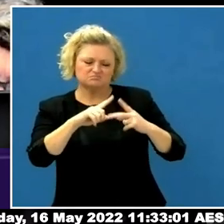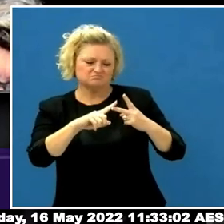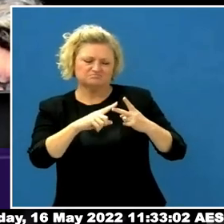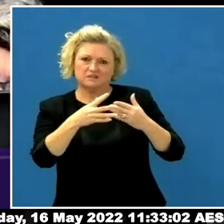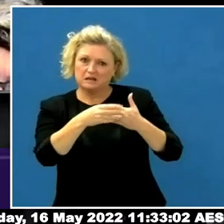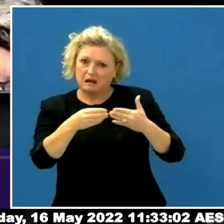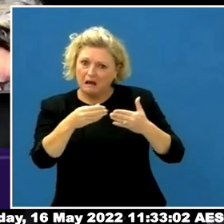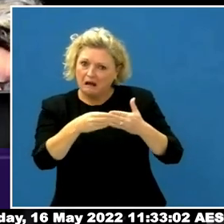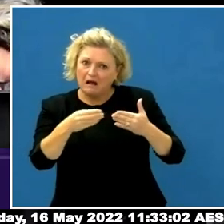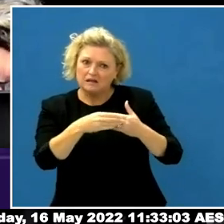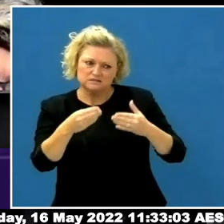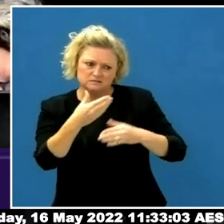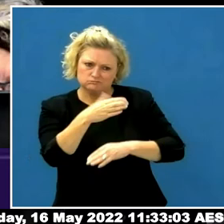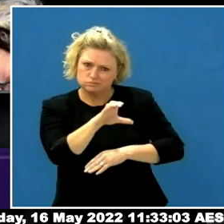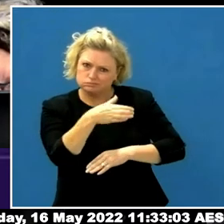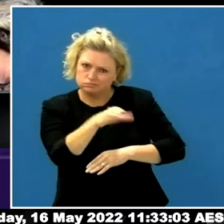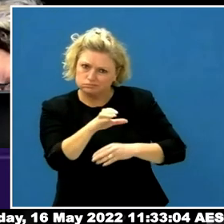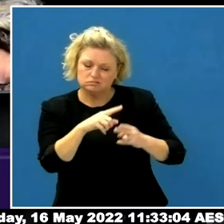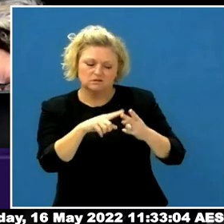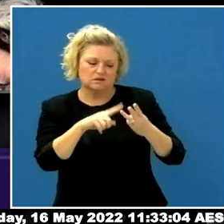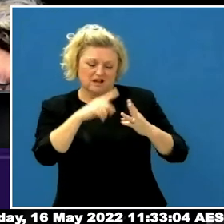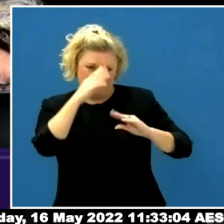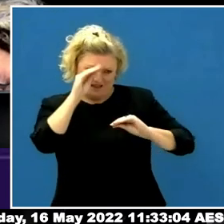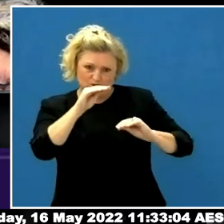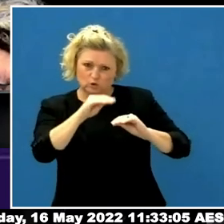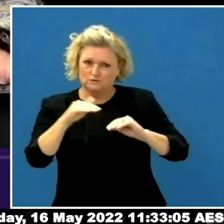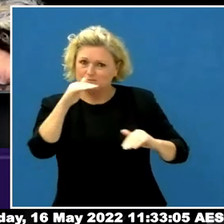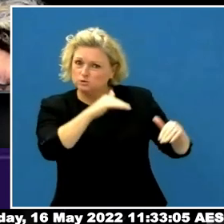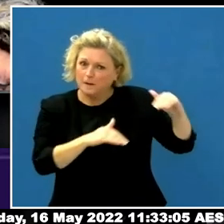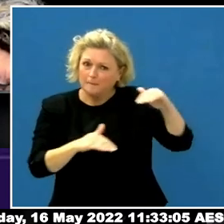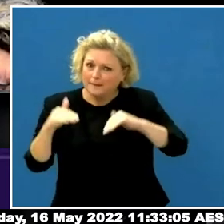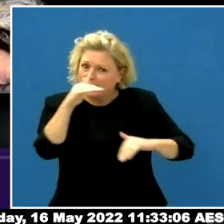They taught him how to swim, how to shop.